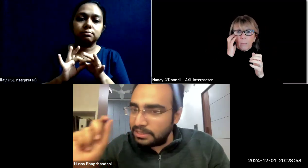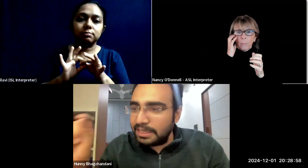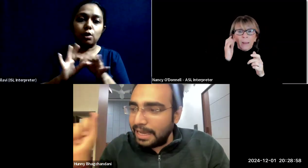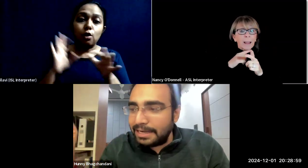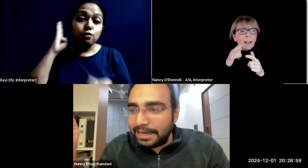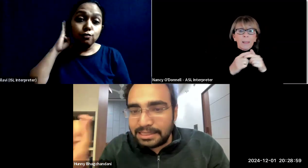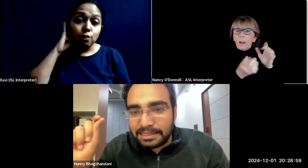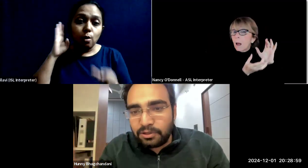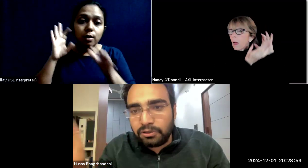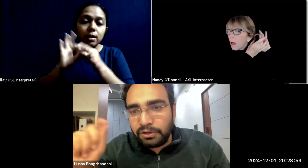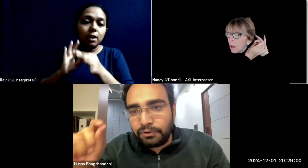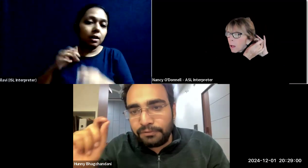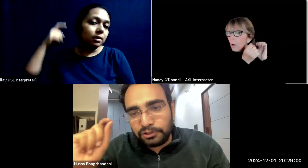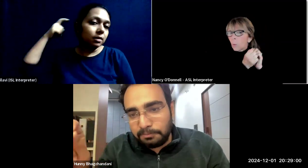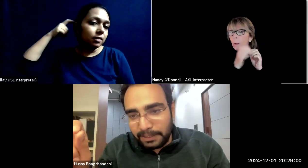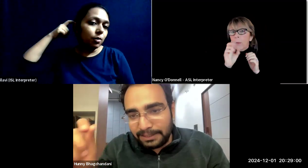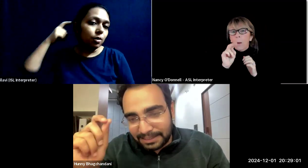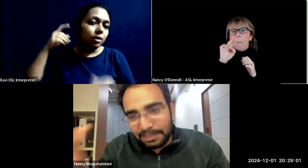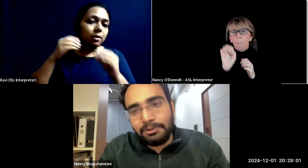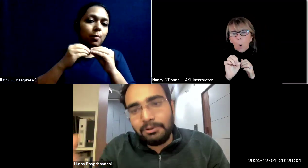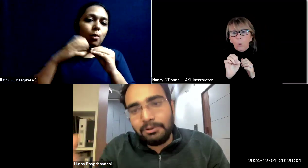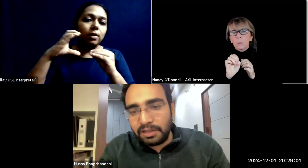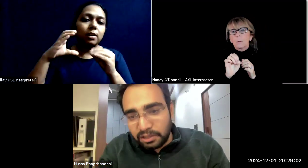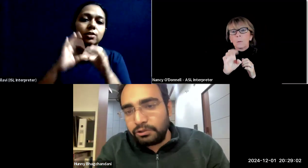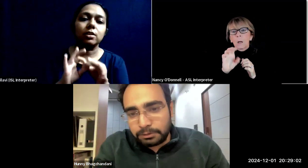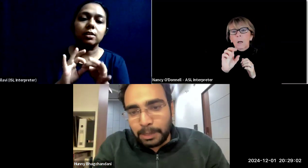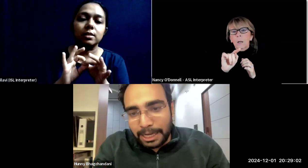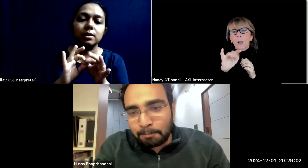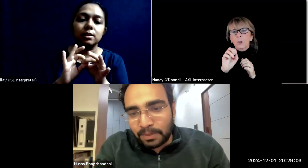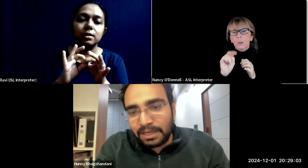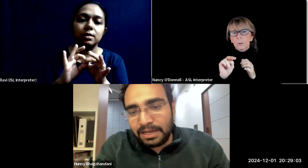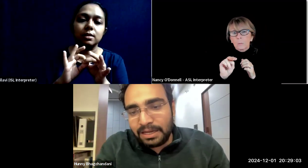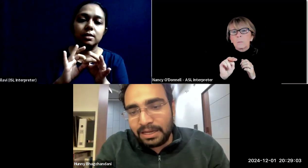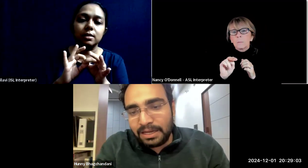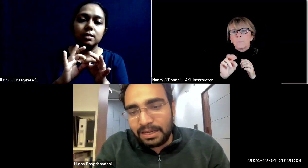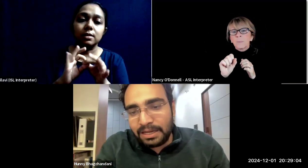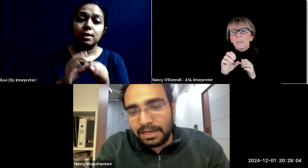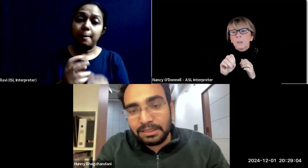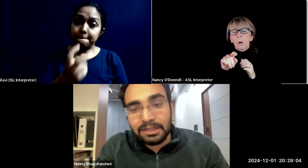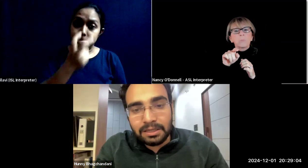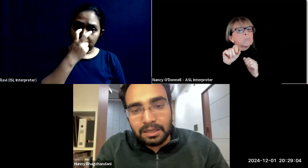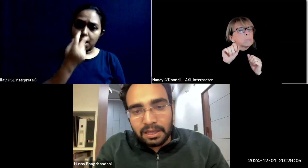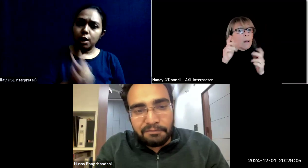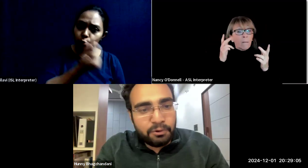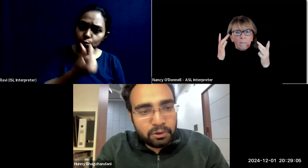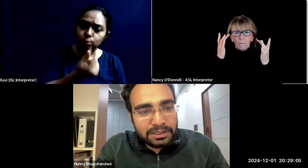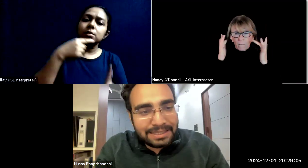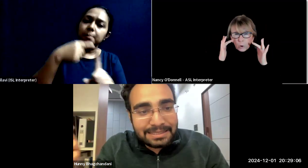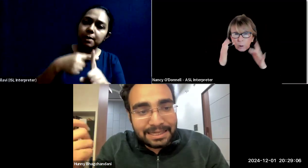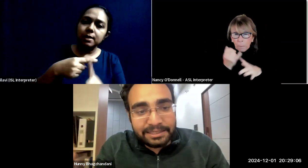So this is AI glass is not only for visual impaired. This can be also used by hearing and visually impaired person.